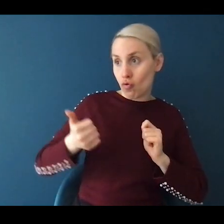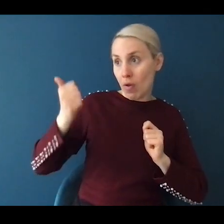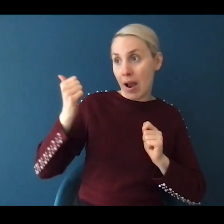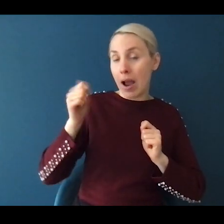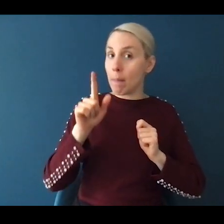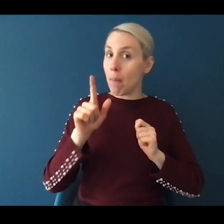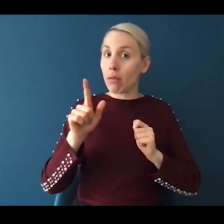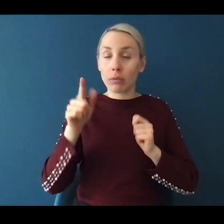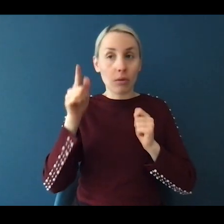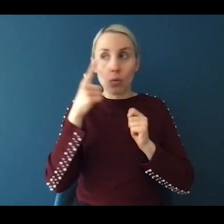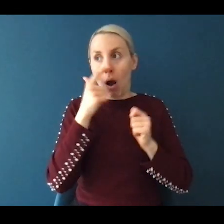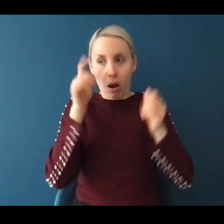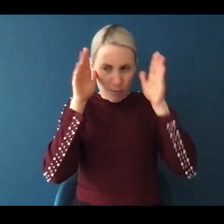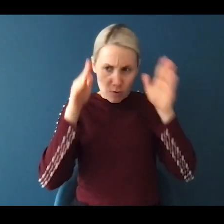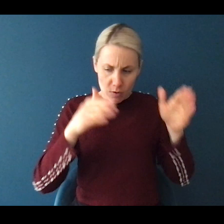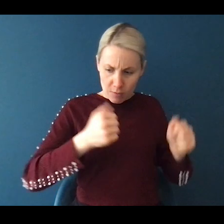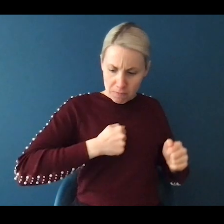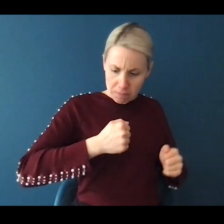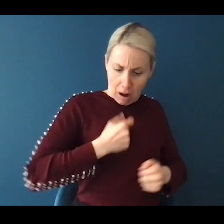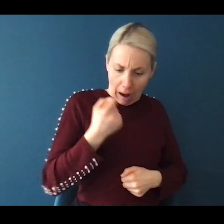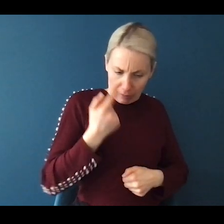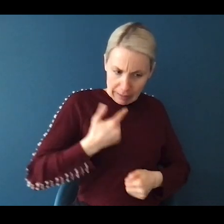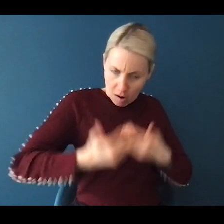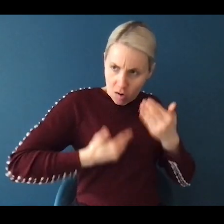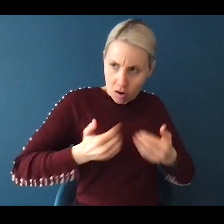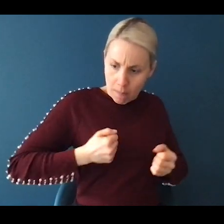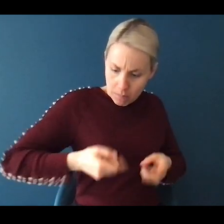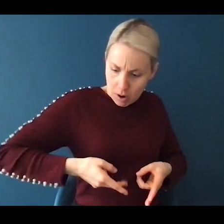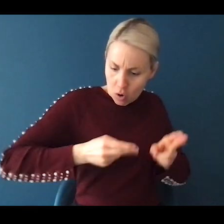about that I don't think you're going to particularly enjoy this process because I think this process